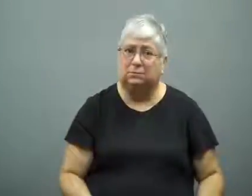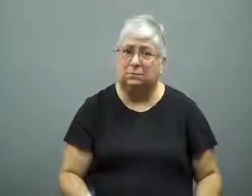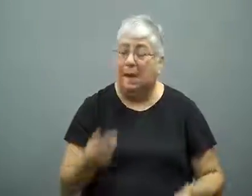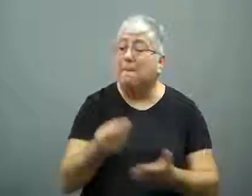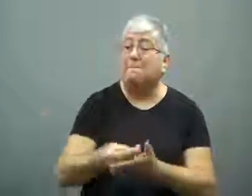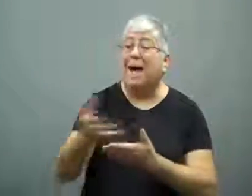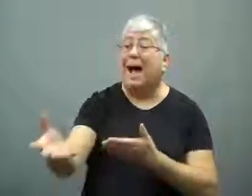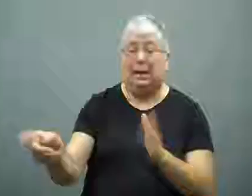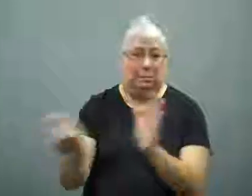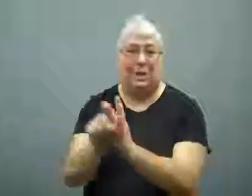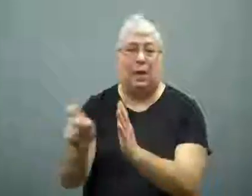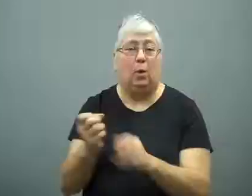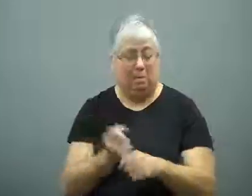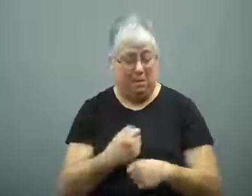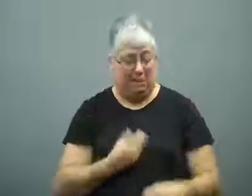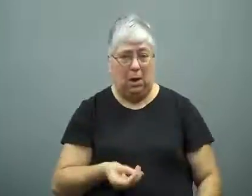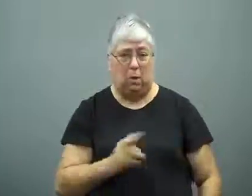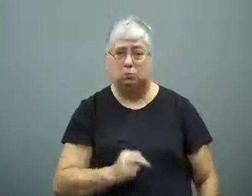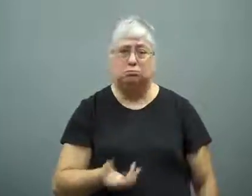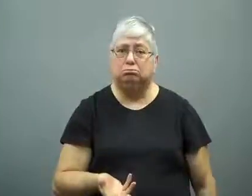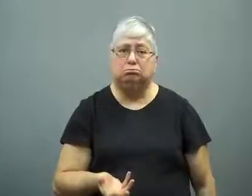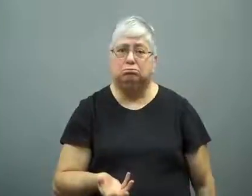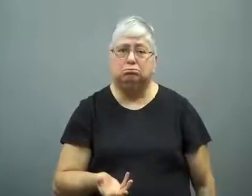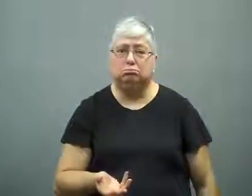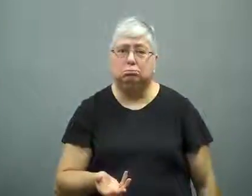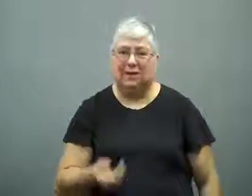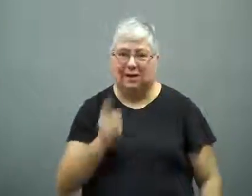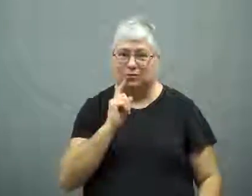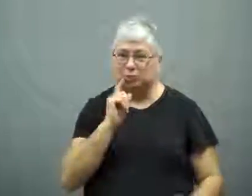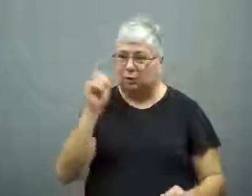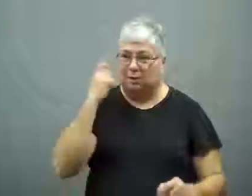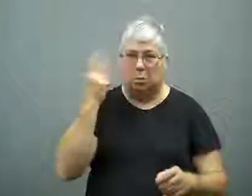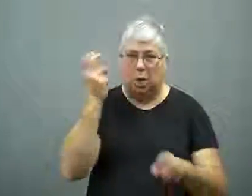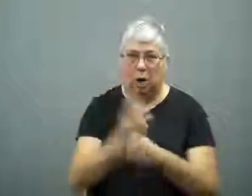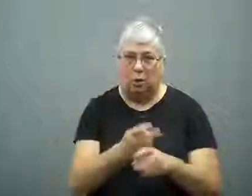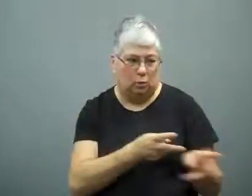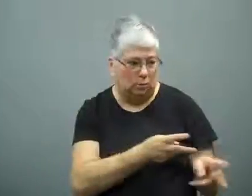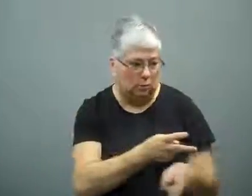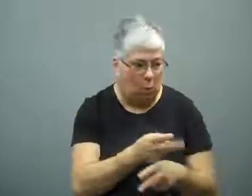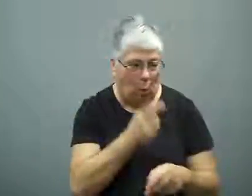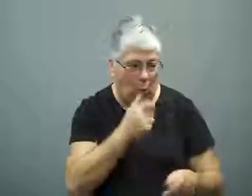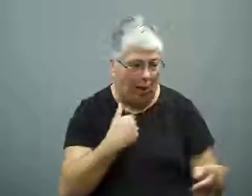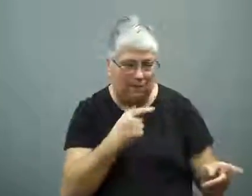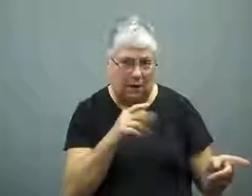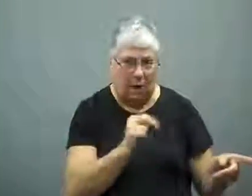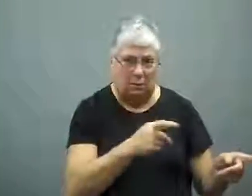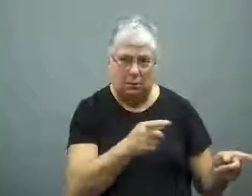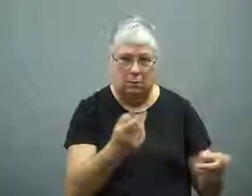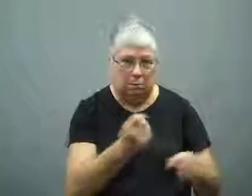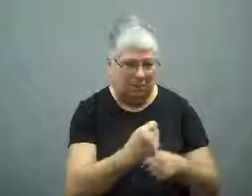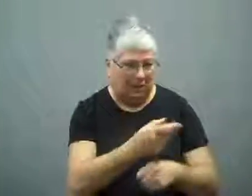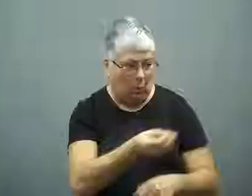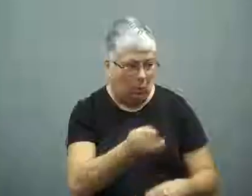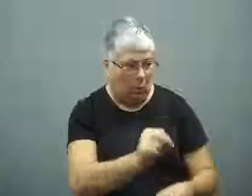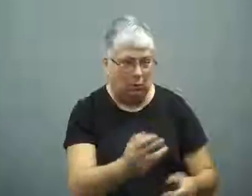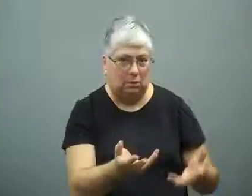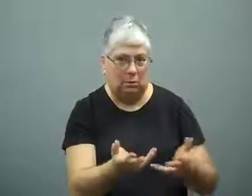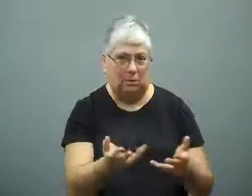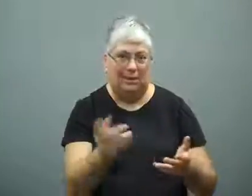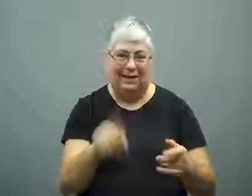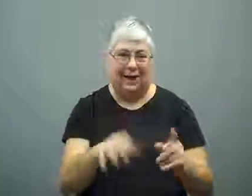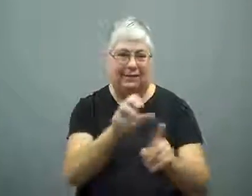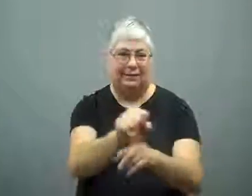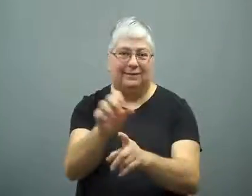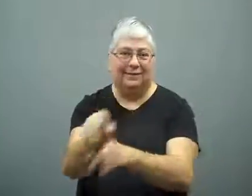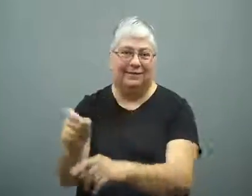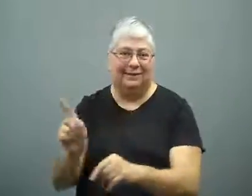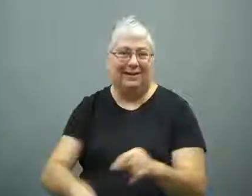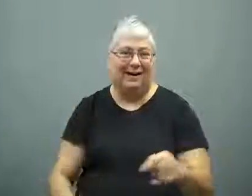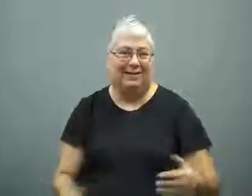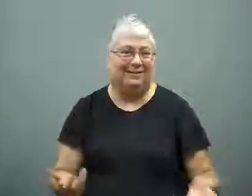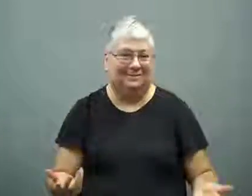It can be illegal to buy one, but not to make your own.